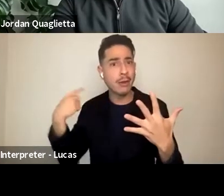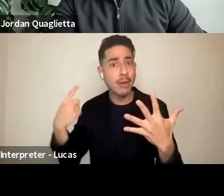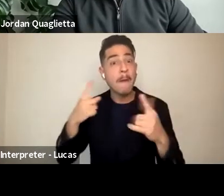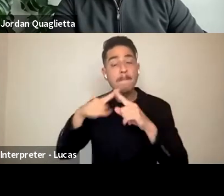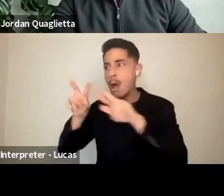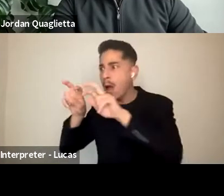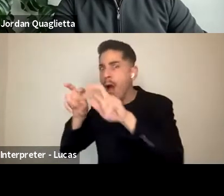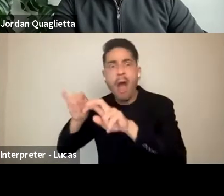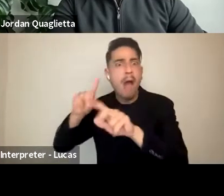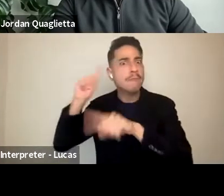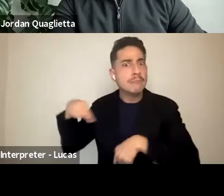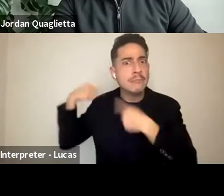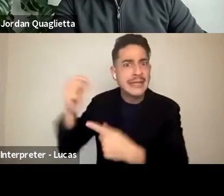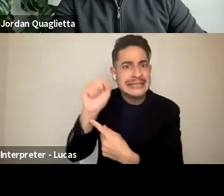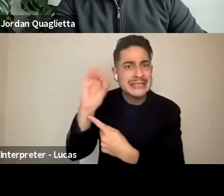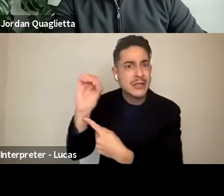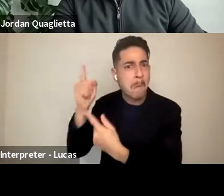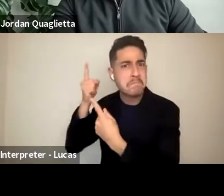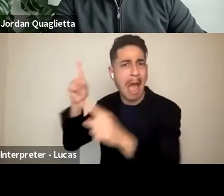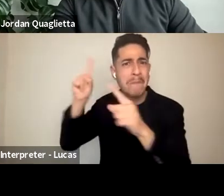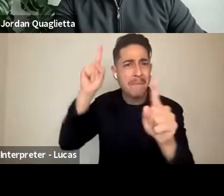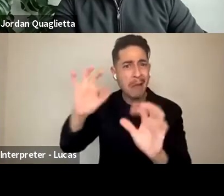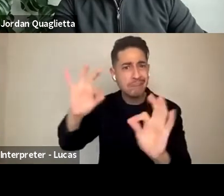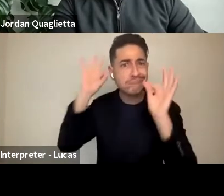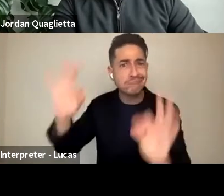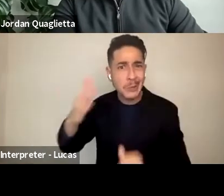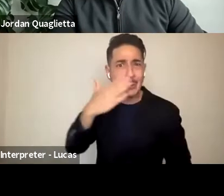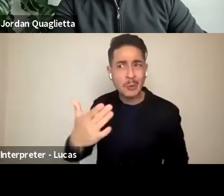From an SEO standpoint. How can you amplify those signals?